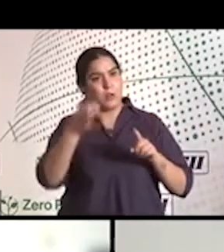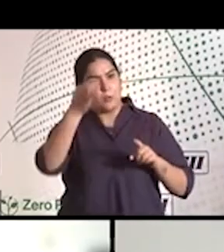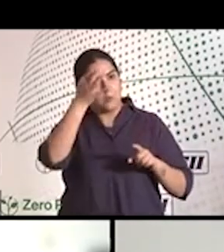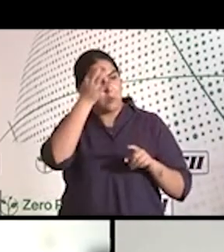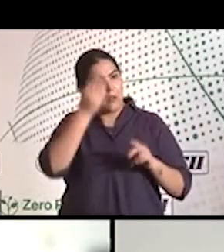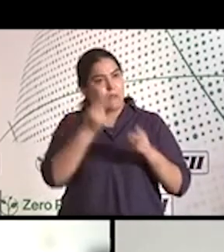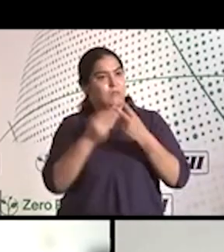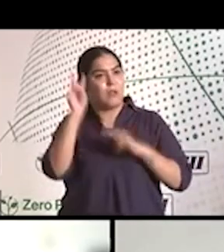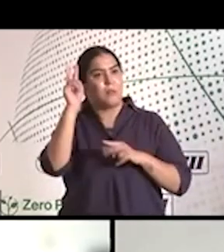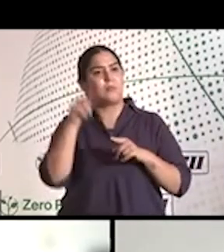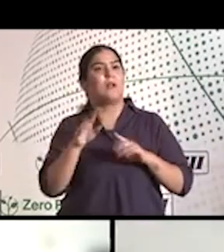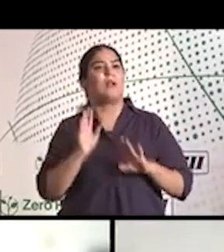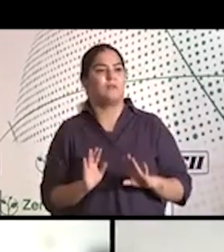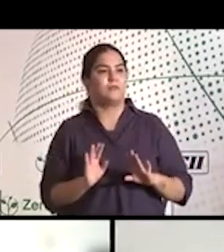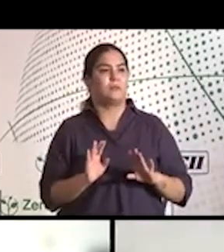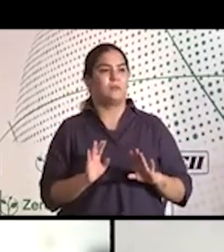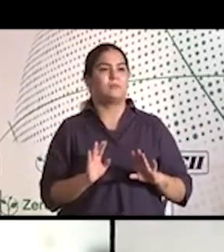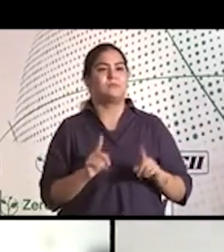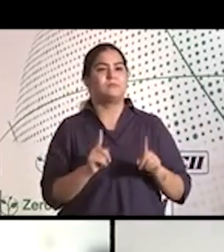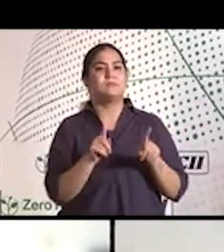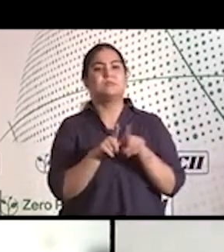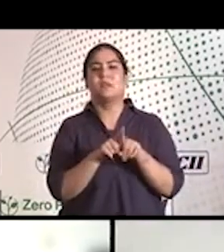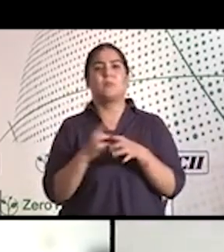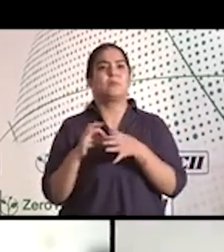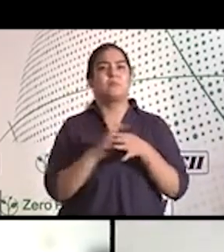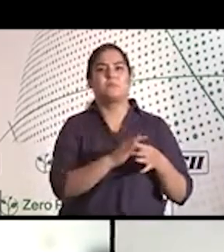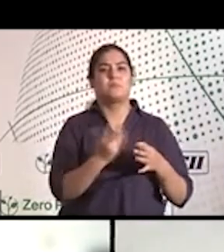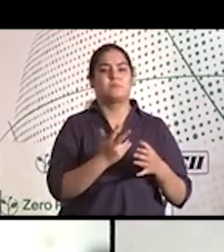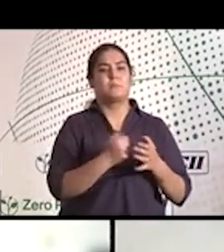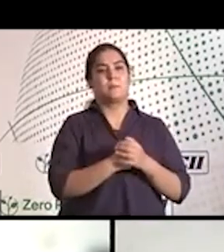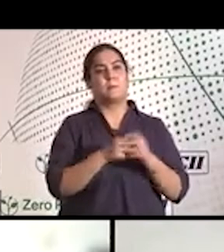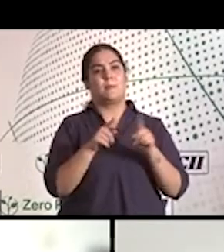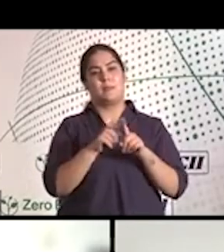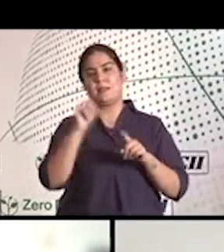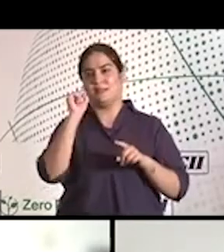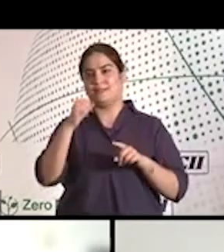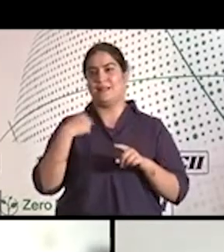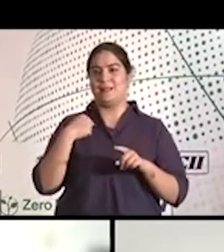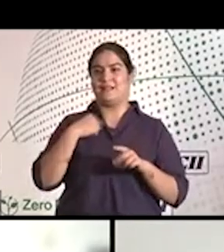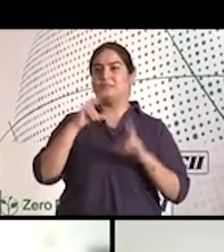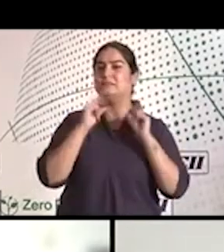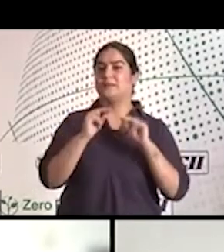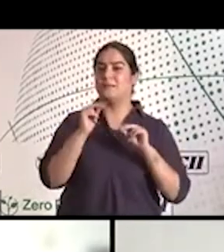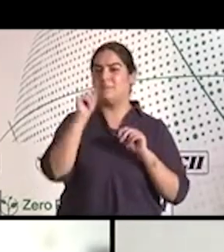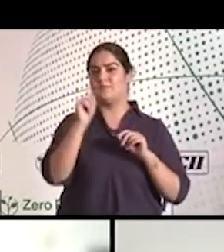Honestly speaking, how it was complicated, we thought we talk about diversity,